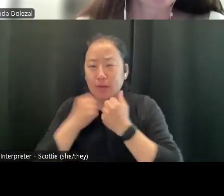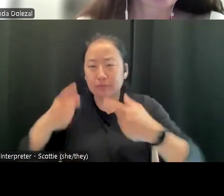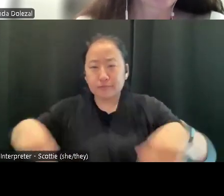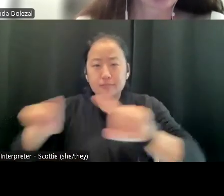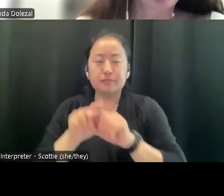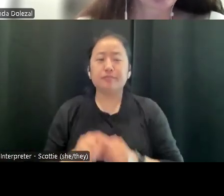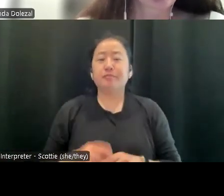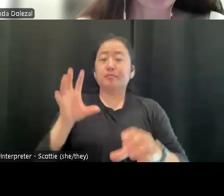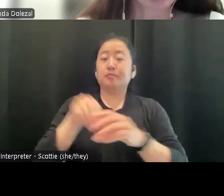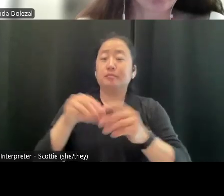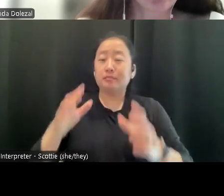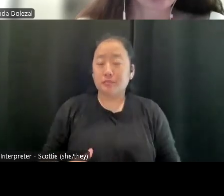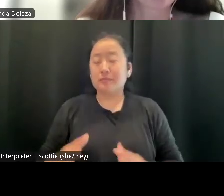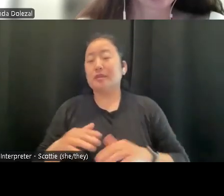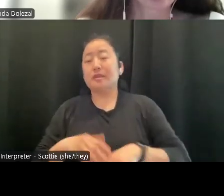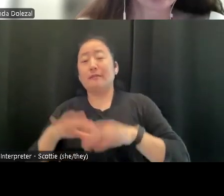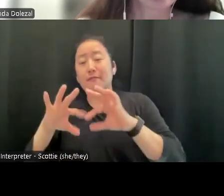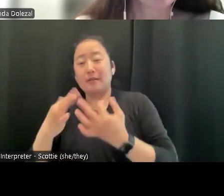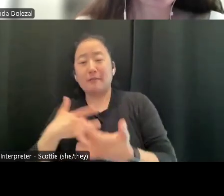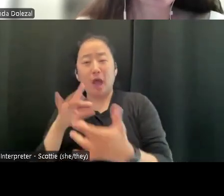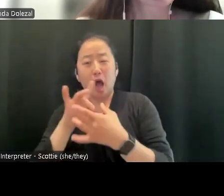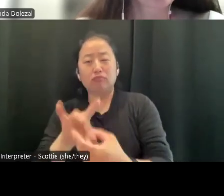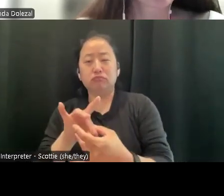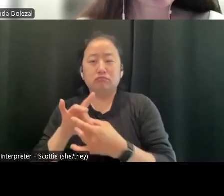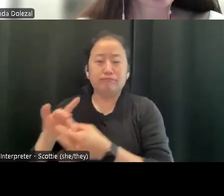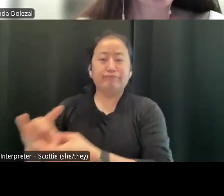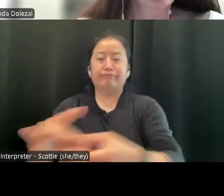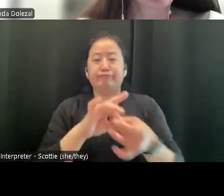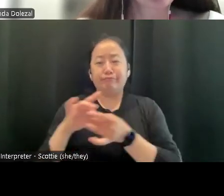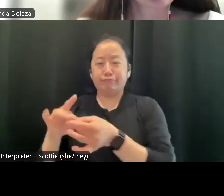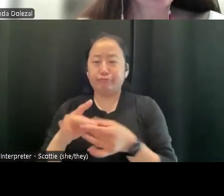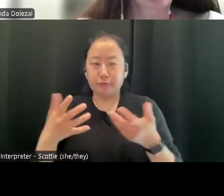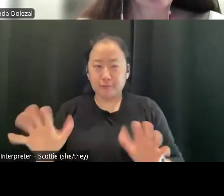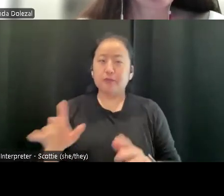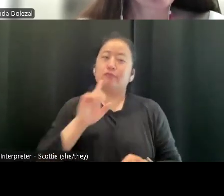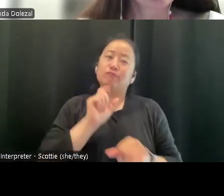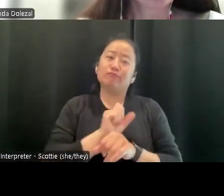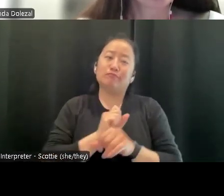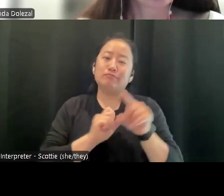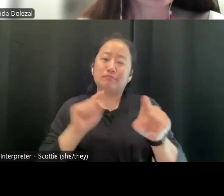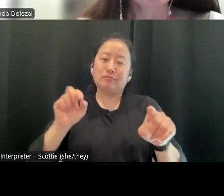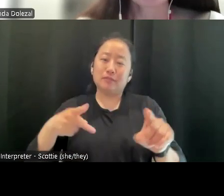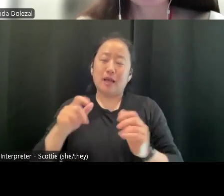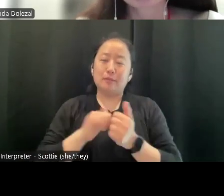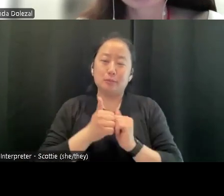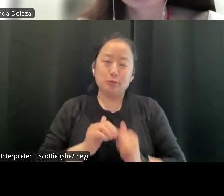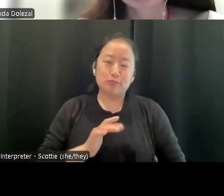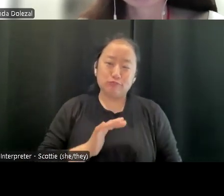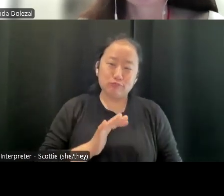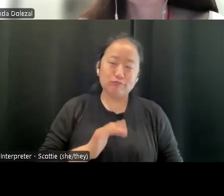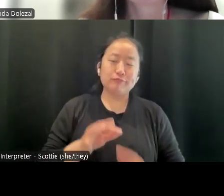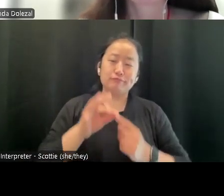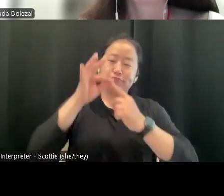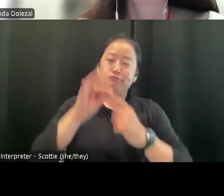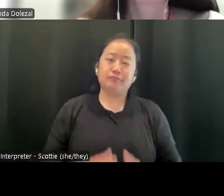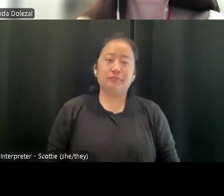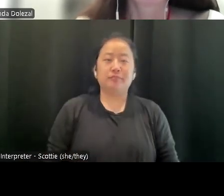often develop a sense of belonging, camaraderie, which makes TOP Sports a truly special experience.